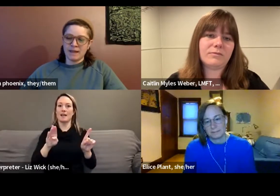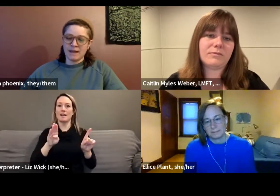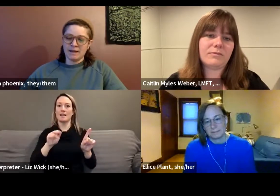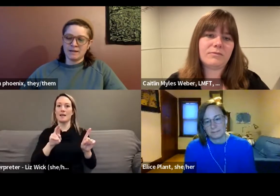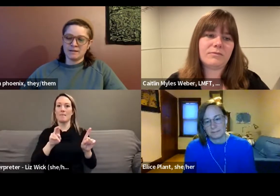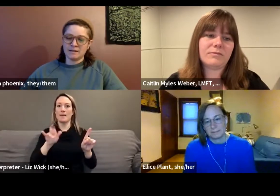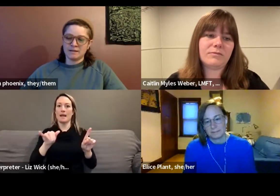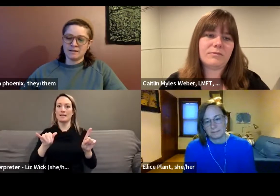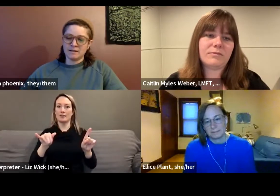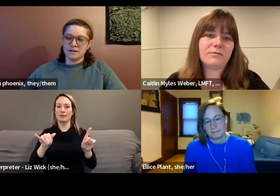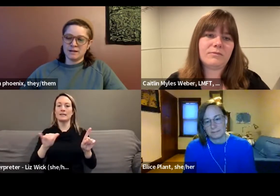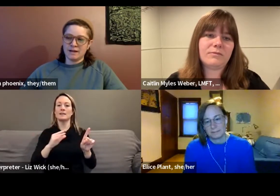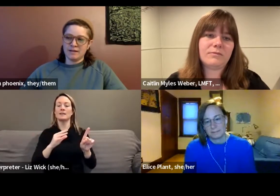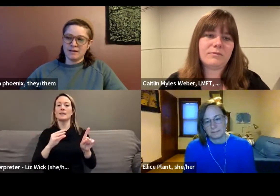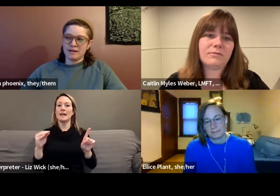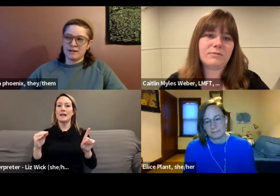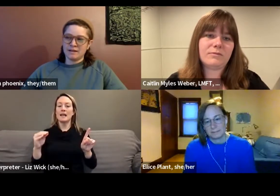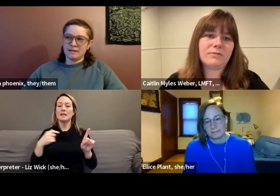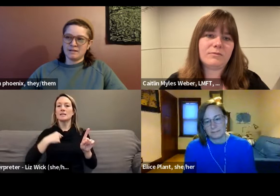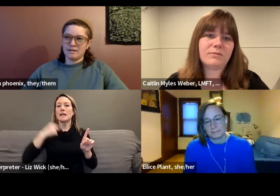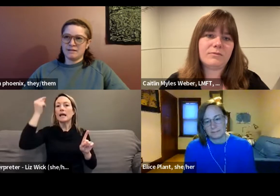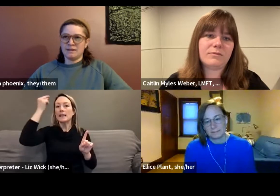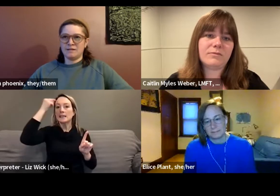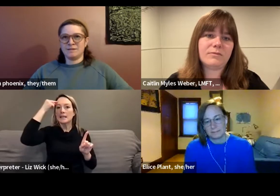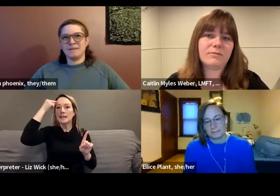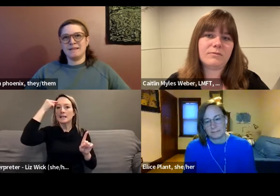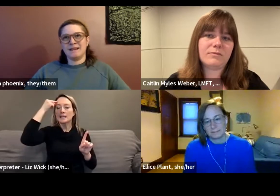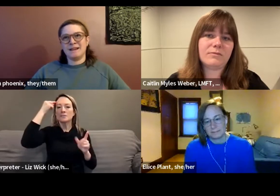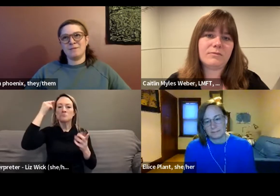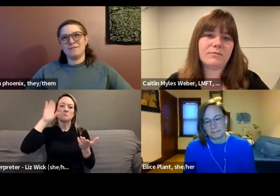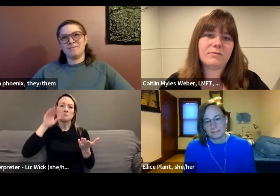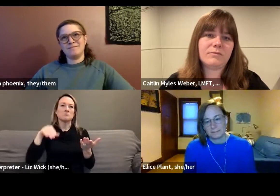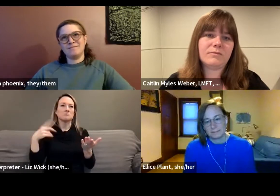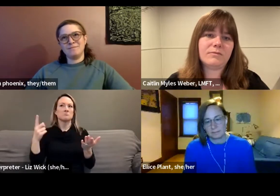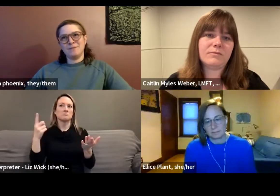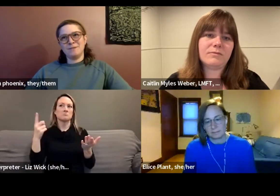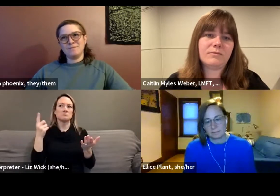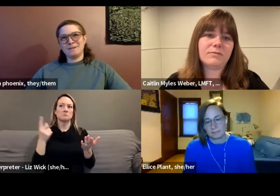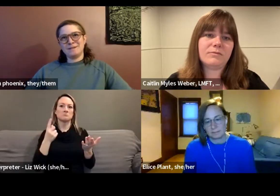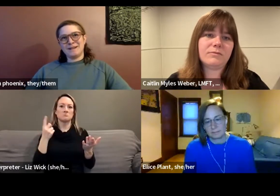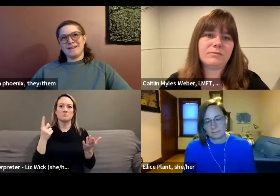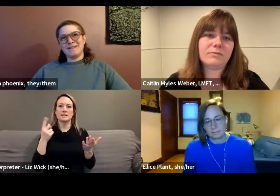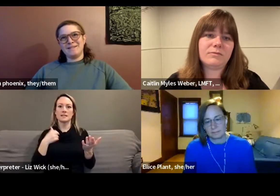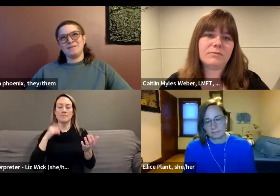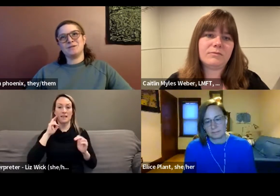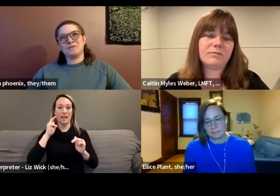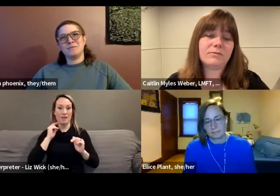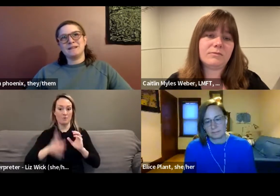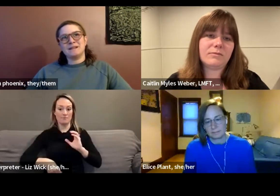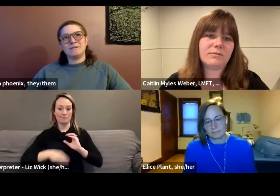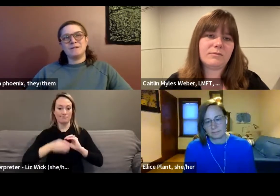And, I think, you know, something that I would build on just for myself